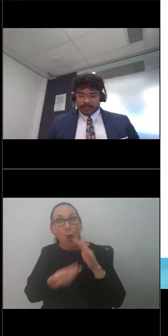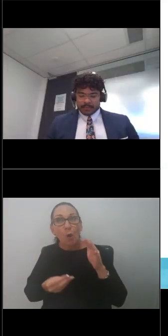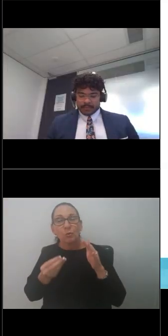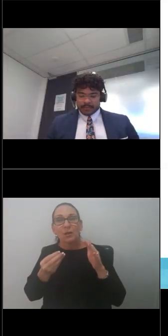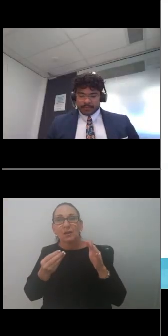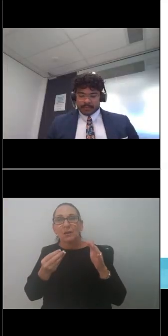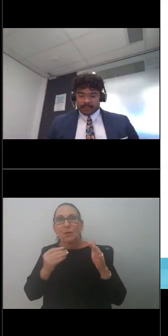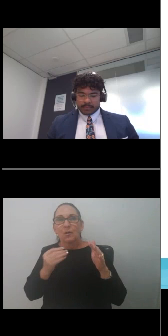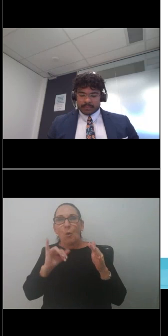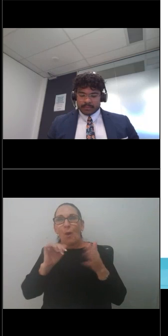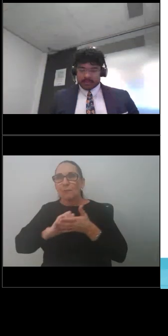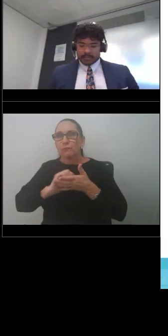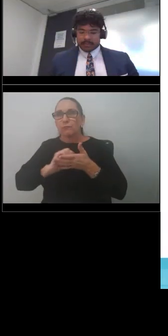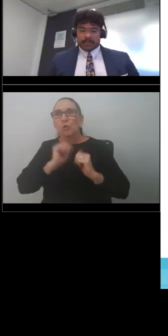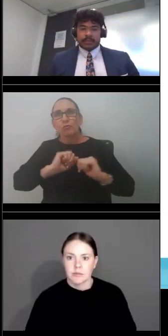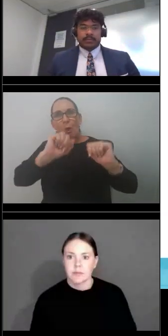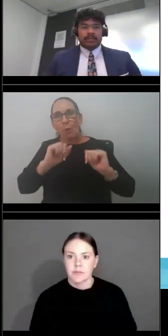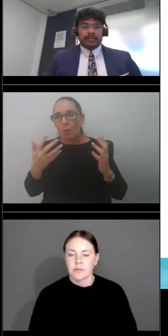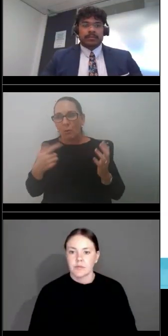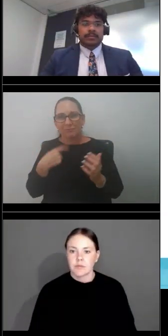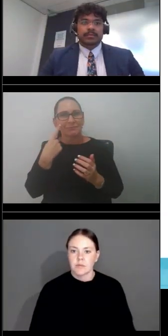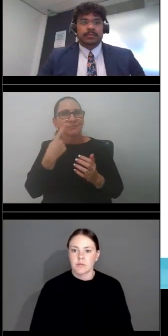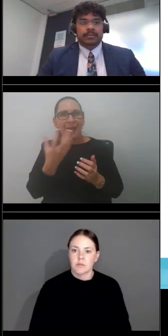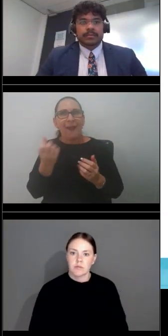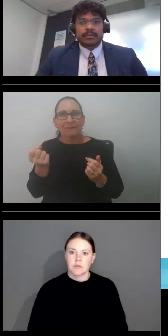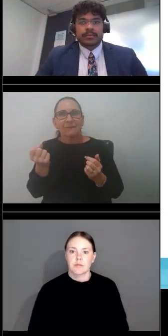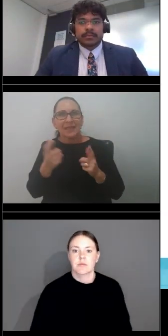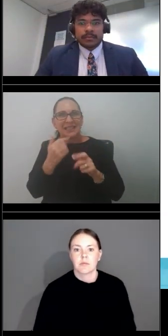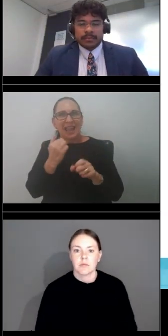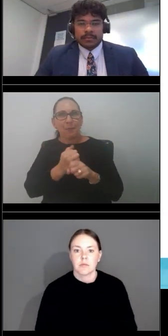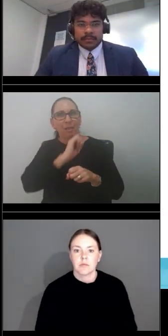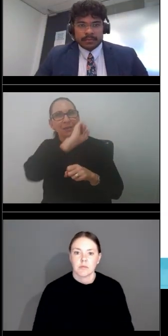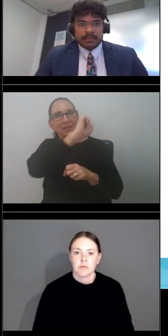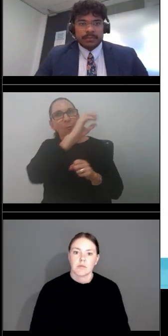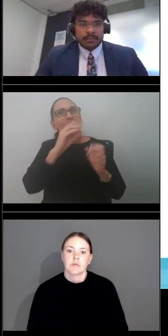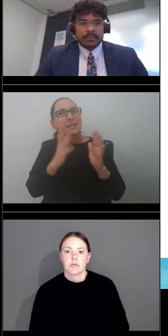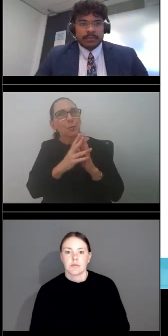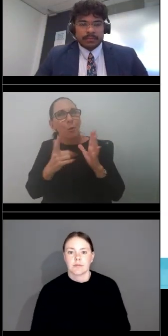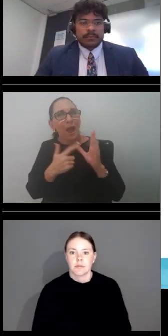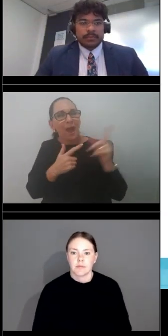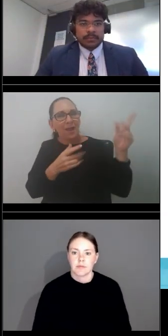um we've seen examples from um WA like they've downloaded electronic copies of all the story